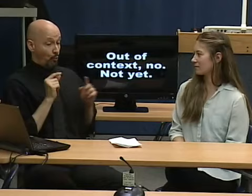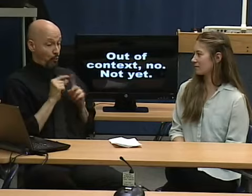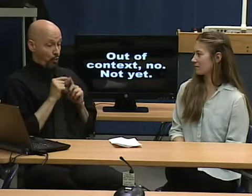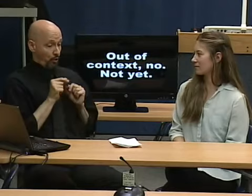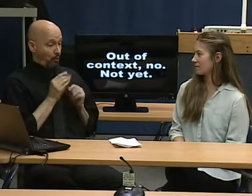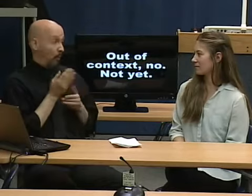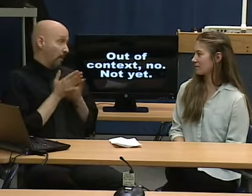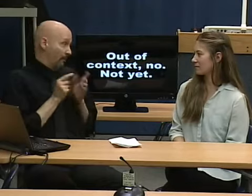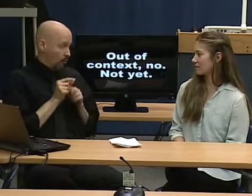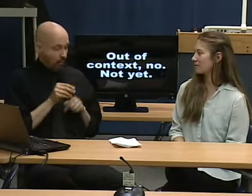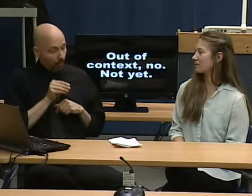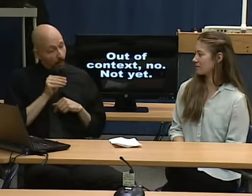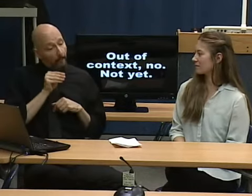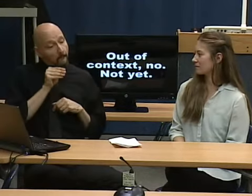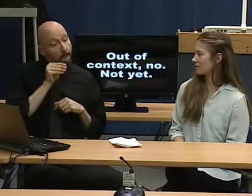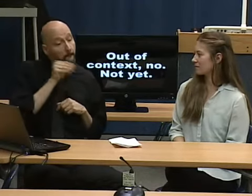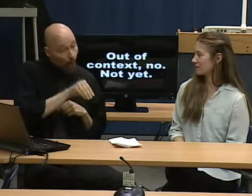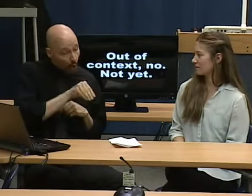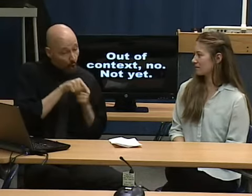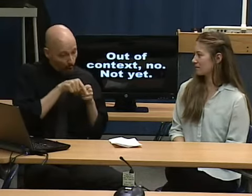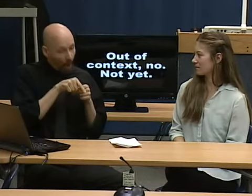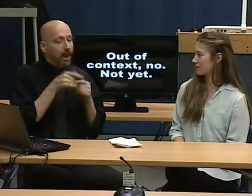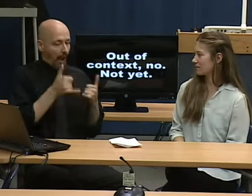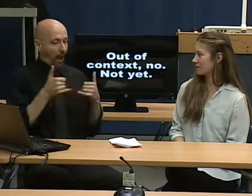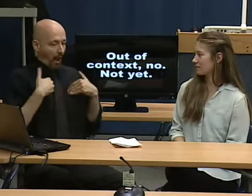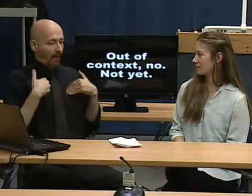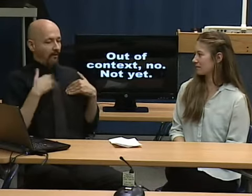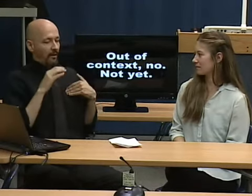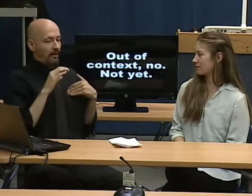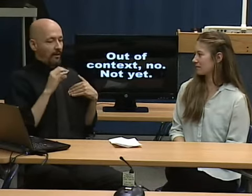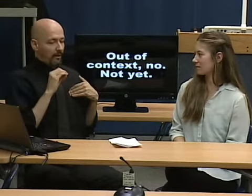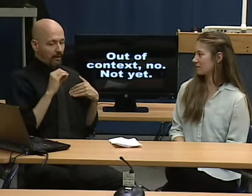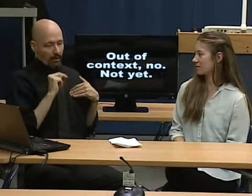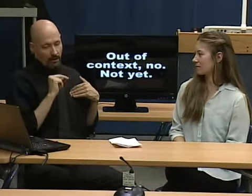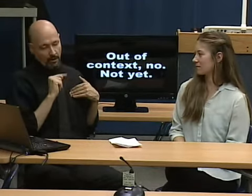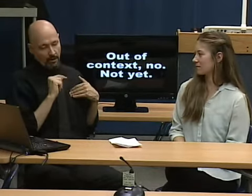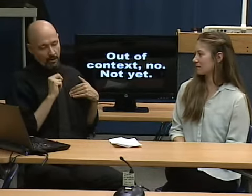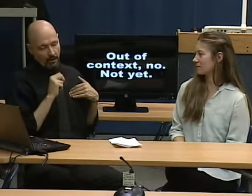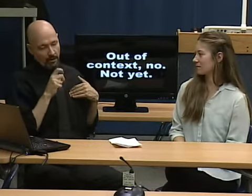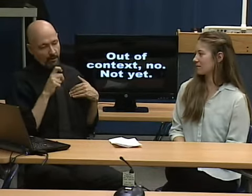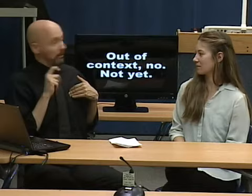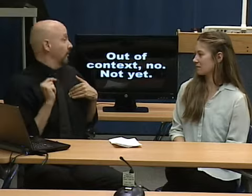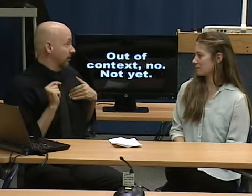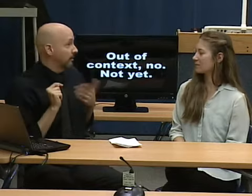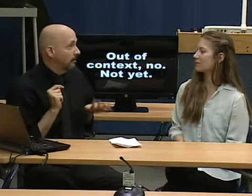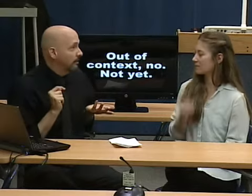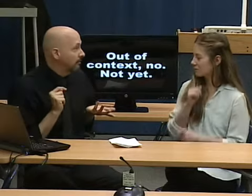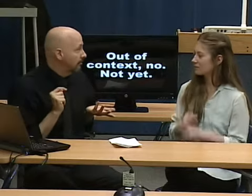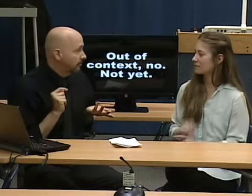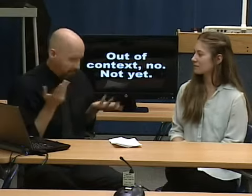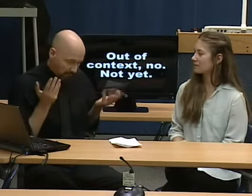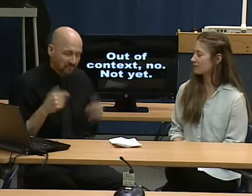and I place a word in the middle of it... now that word has C-O-N-T-E-X-T. Right.